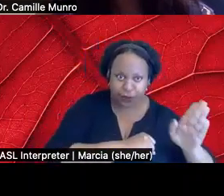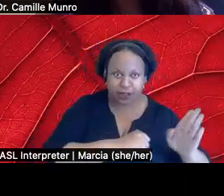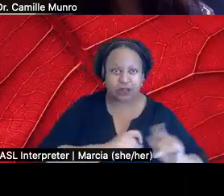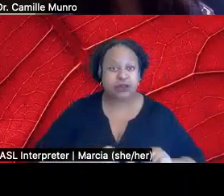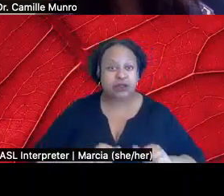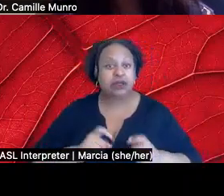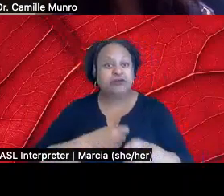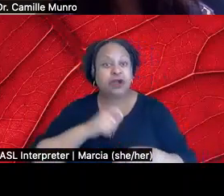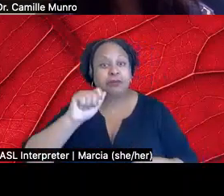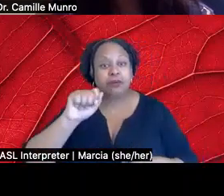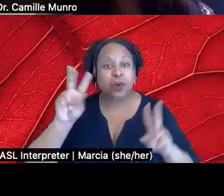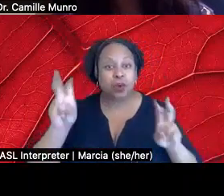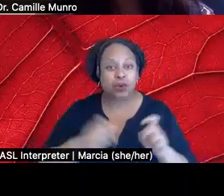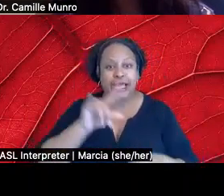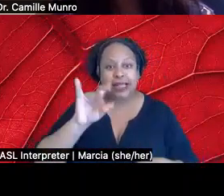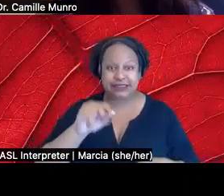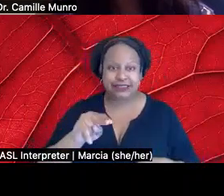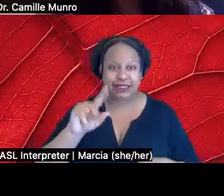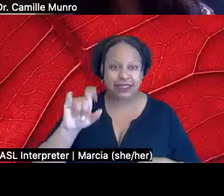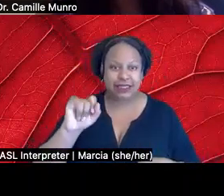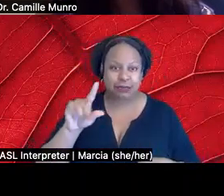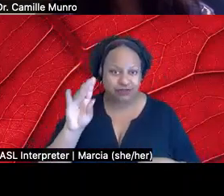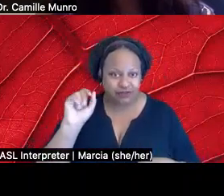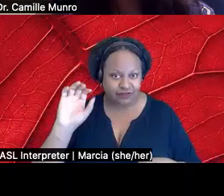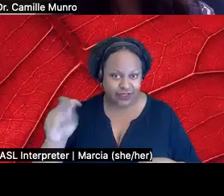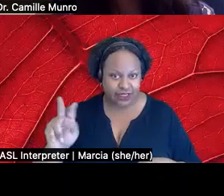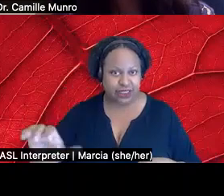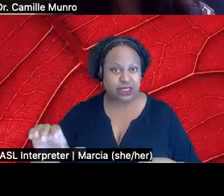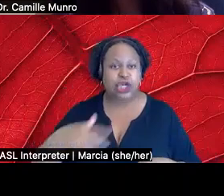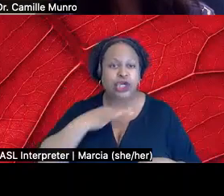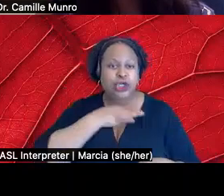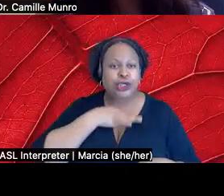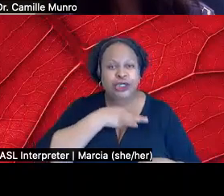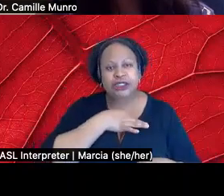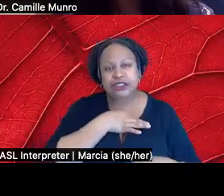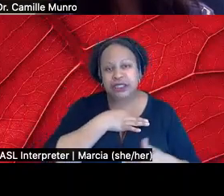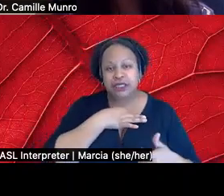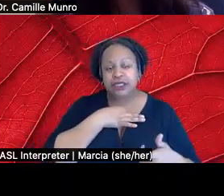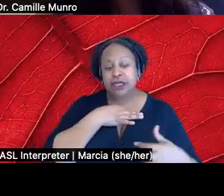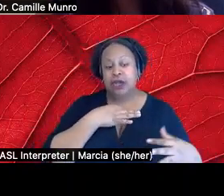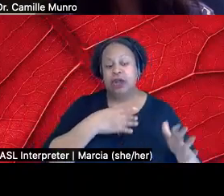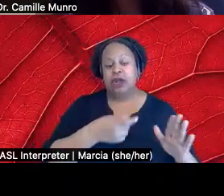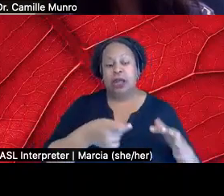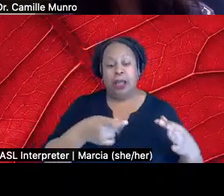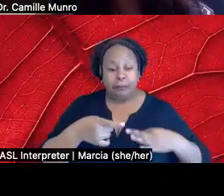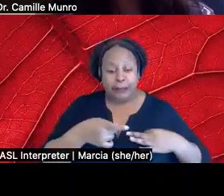I'm an accessibility advisor who works with students with disabilities, some of whom are trying to get into medical school.